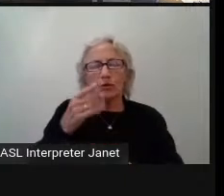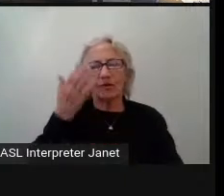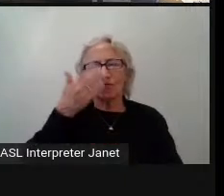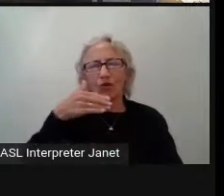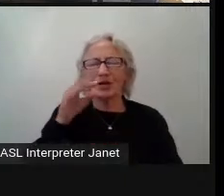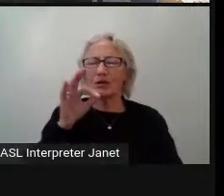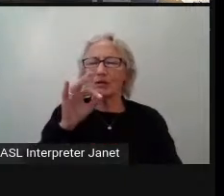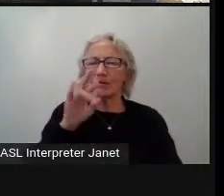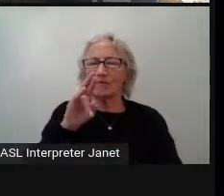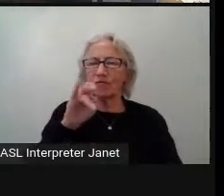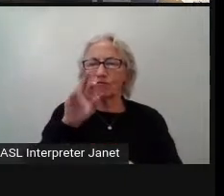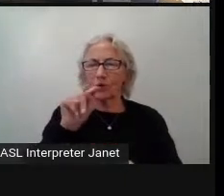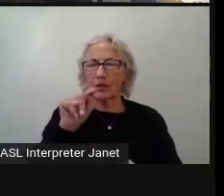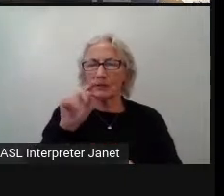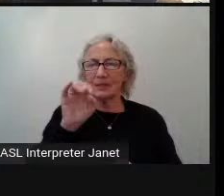so we can have both themes